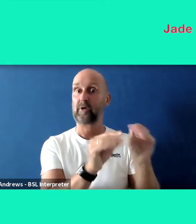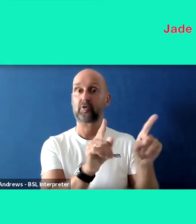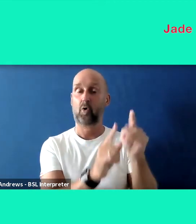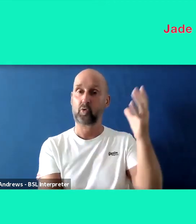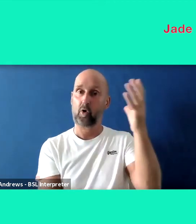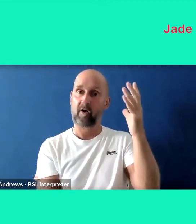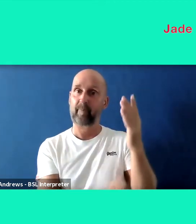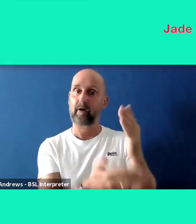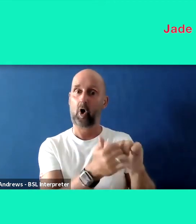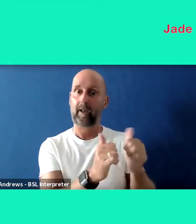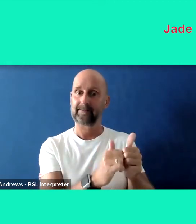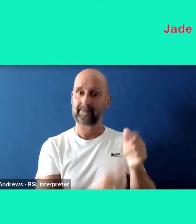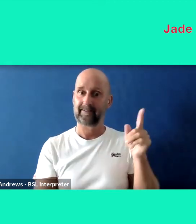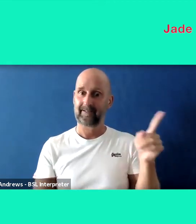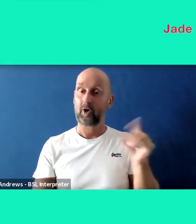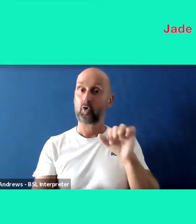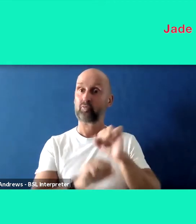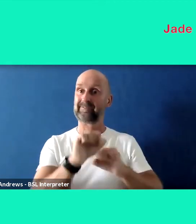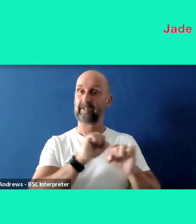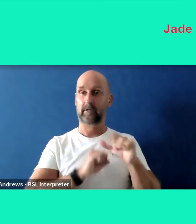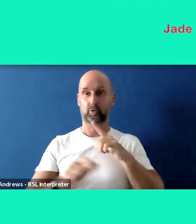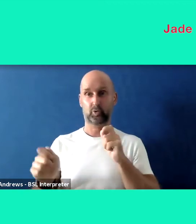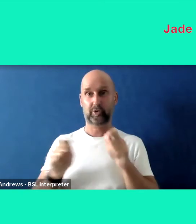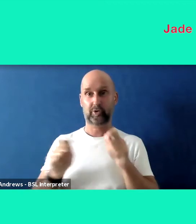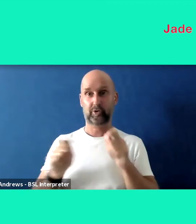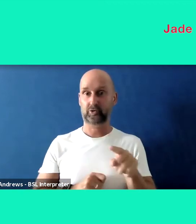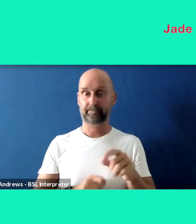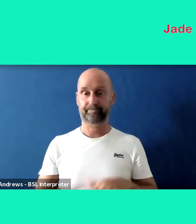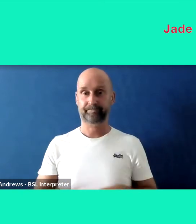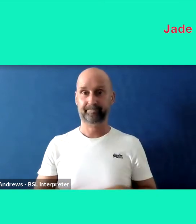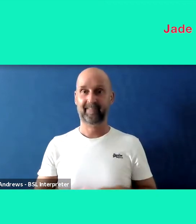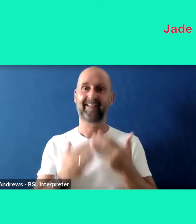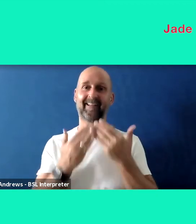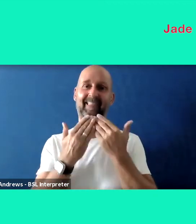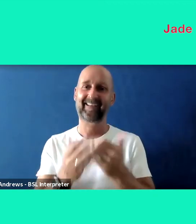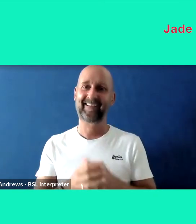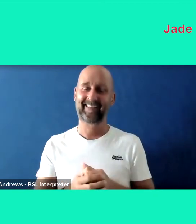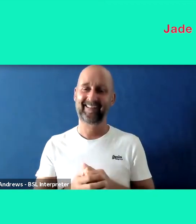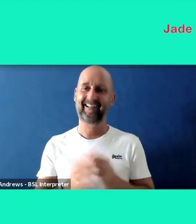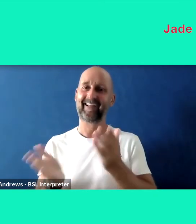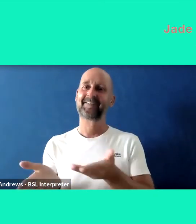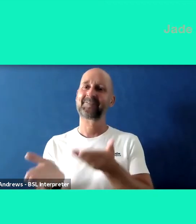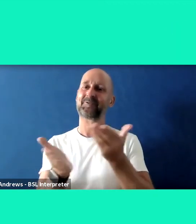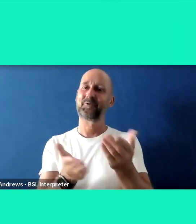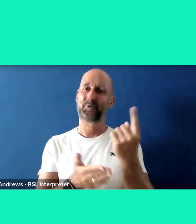resistant to change beyond scarcity? Thank you, I will pass back to Paula.